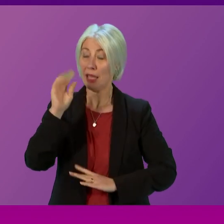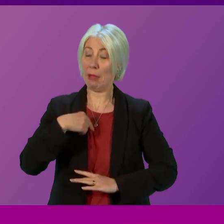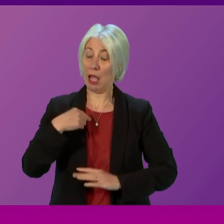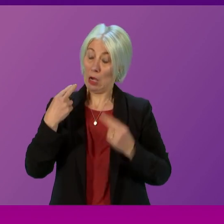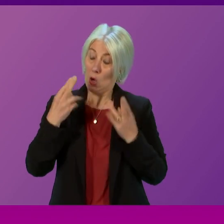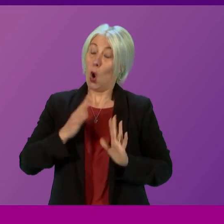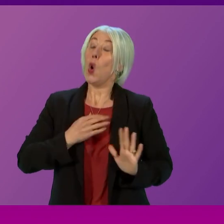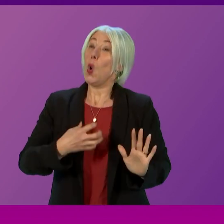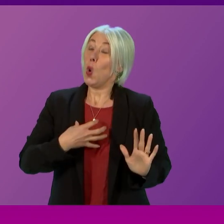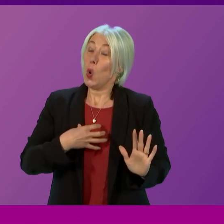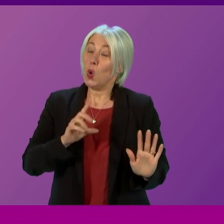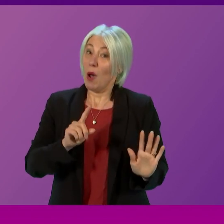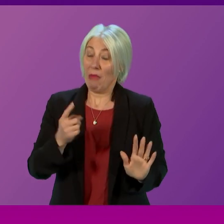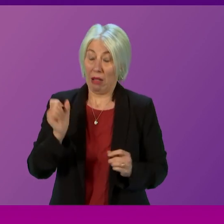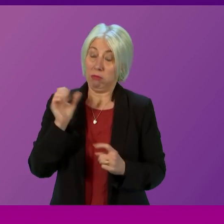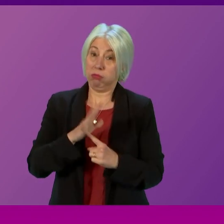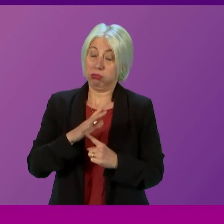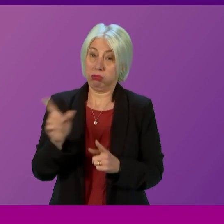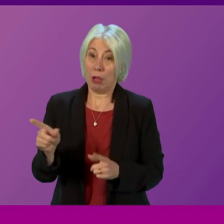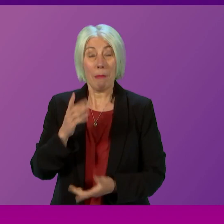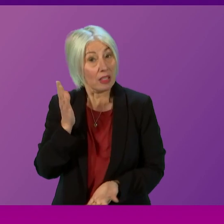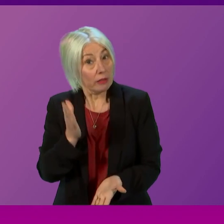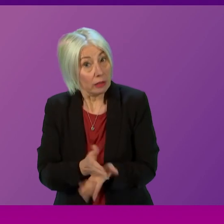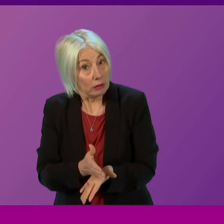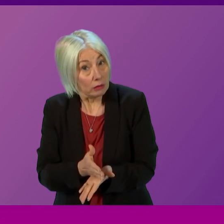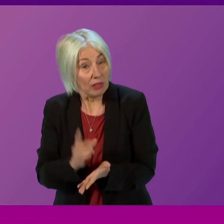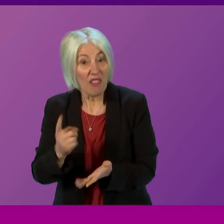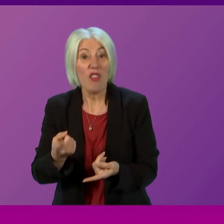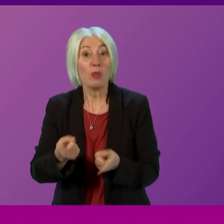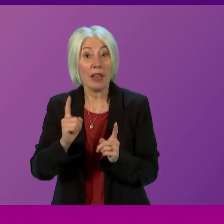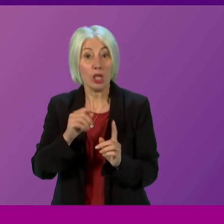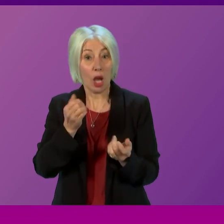If that is the case—if the First Minister wants to be judged on education,